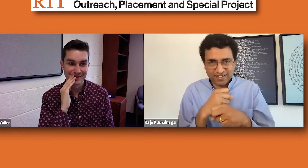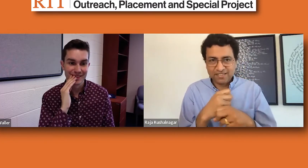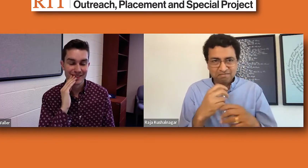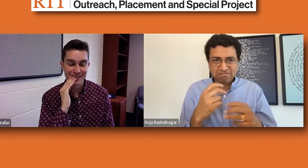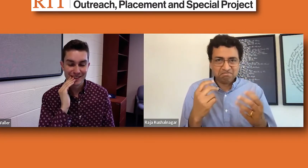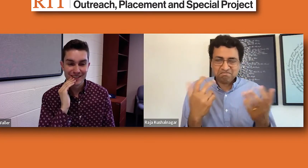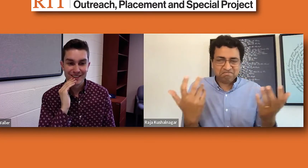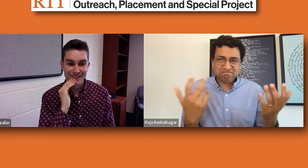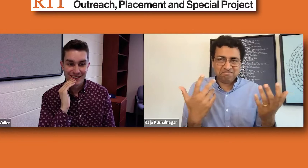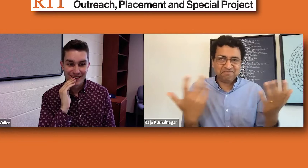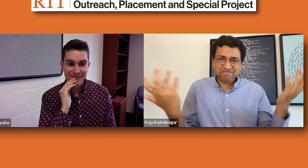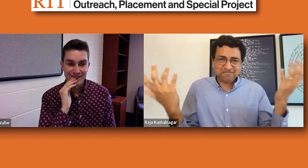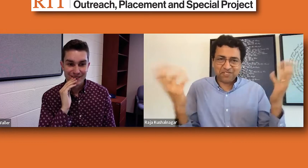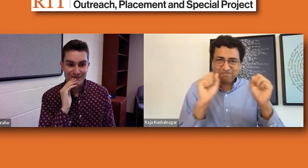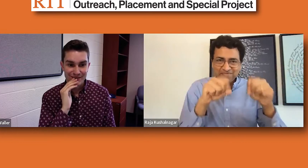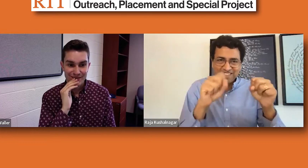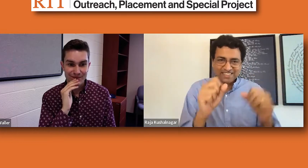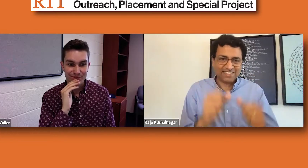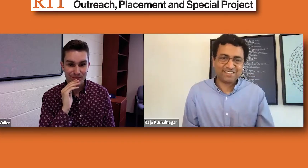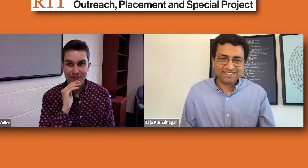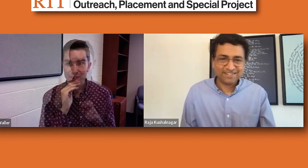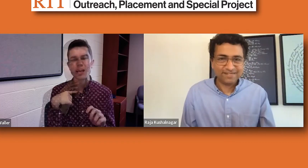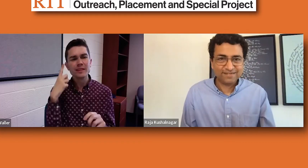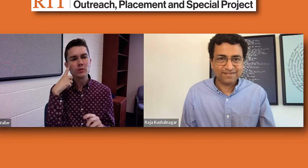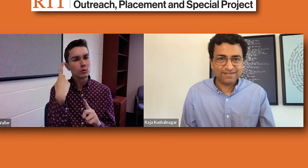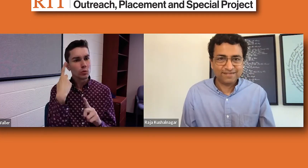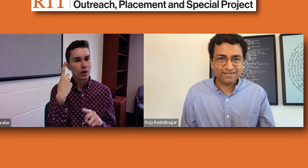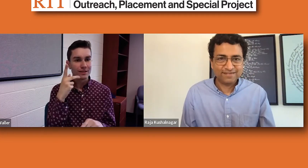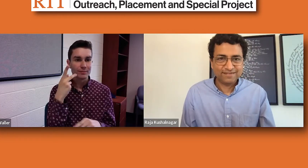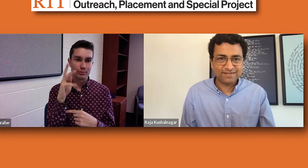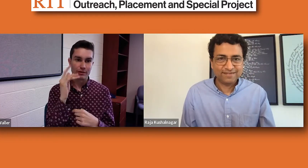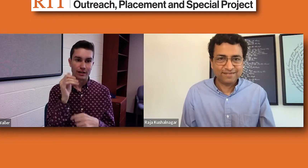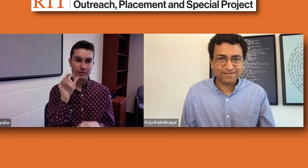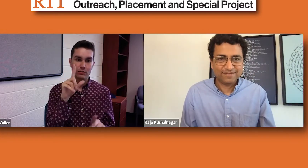we'll probably have something like that available.